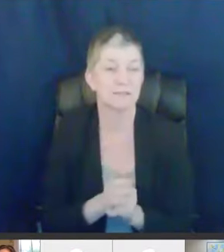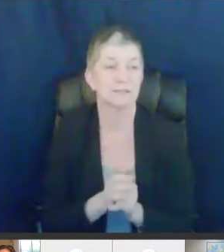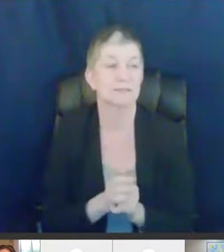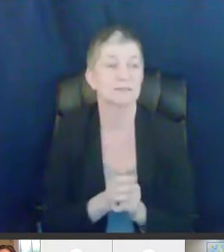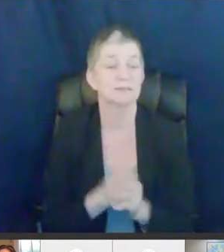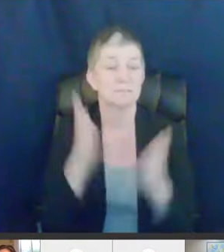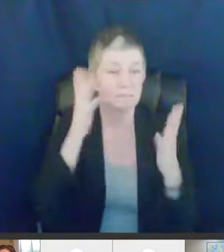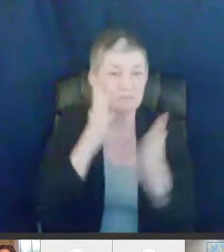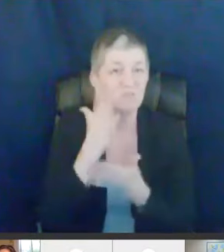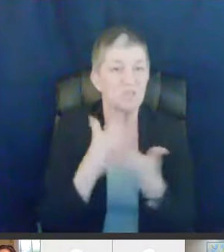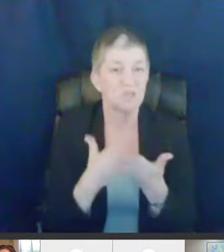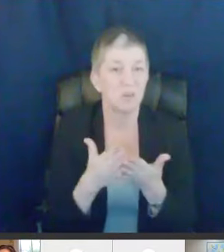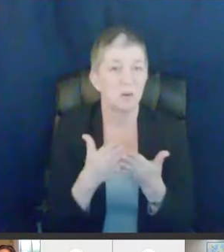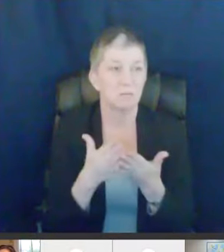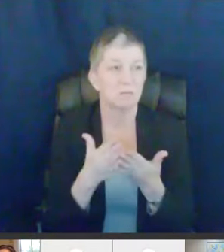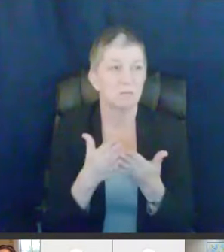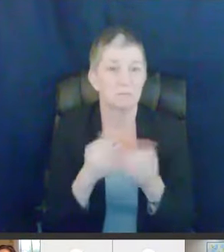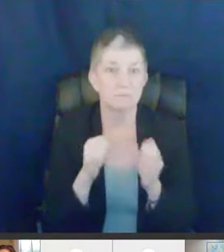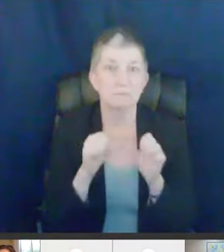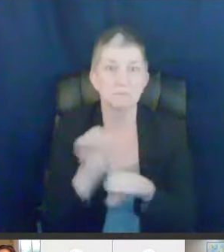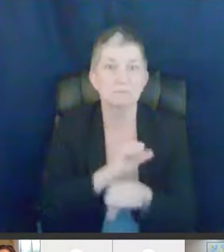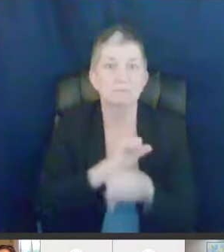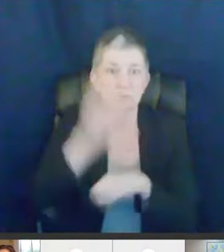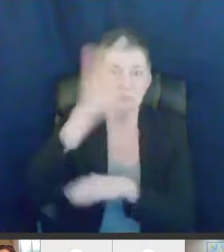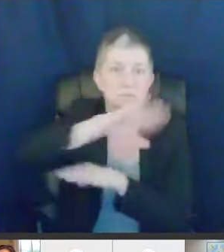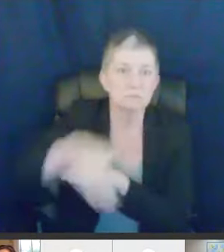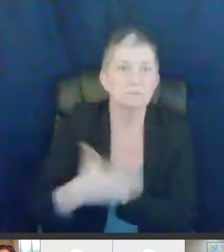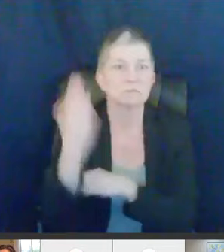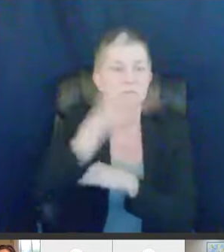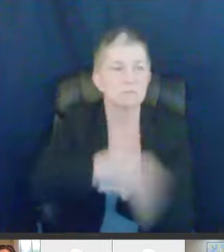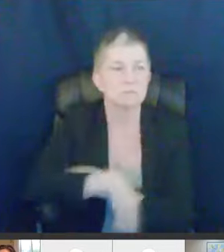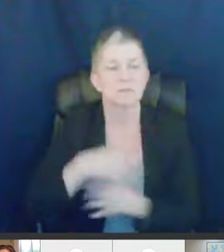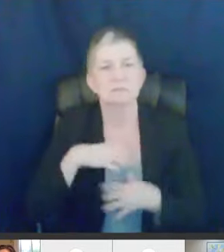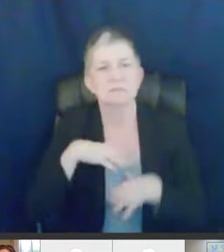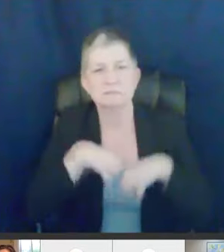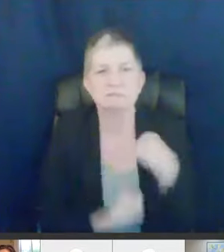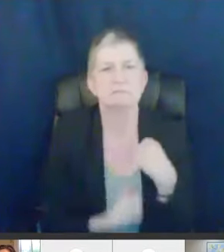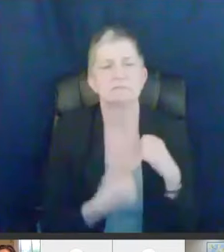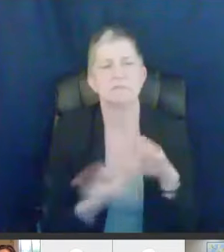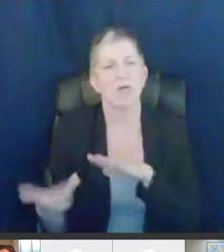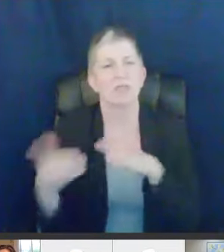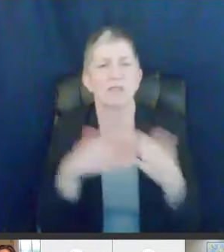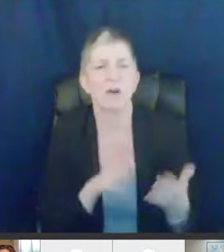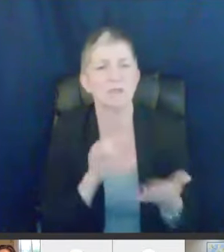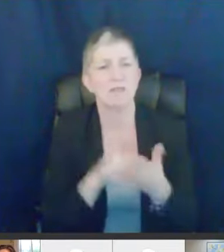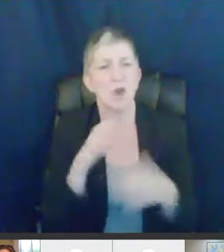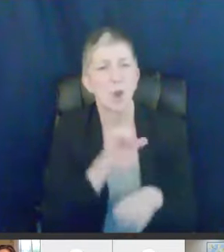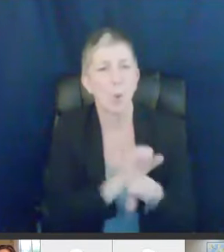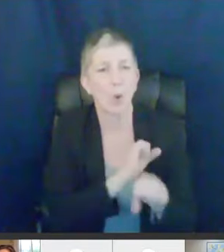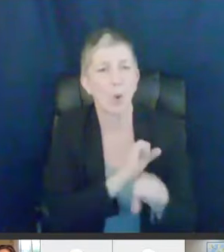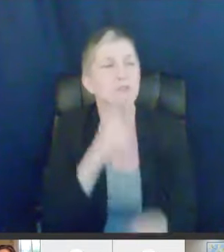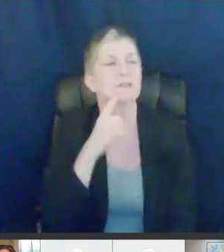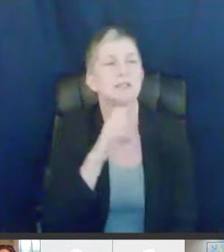had a continuing working day night while mourning the loss of their co-workers such as EMT Jeremy Emerich and paramedic Kevin Bundy to the very disease